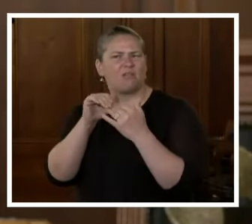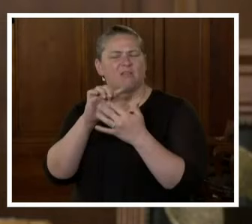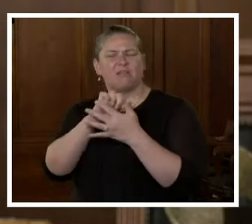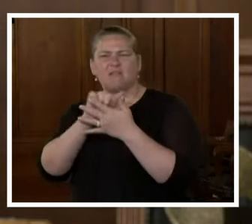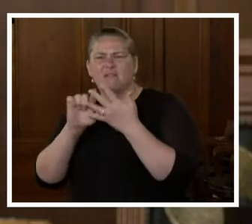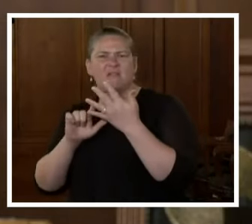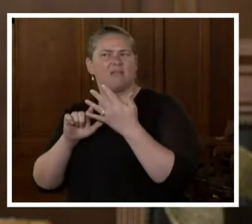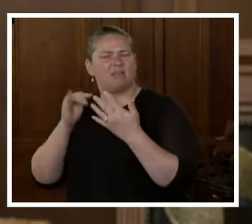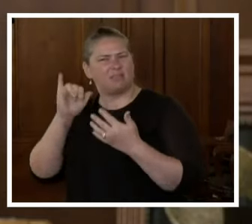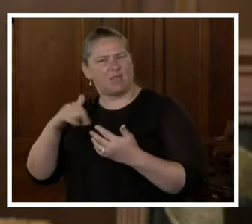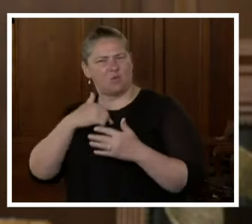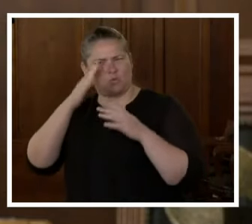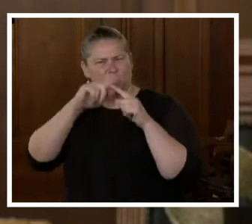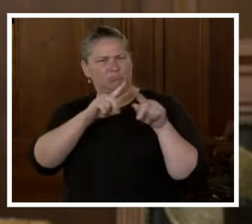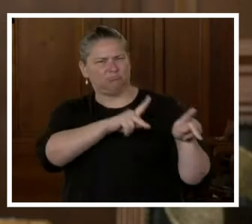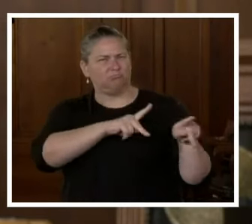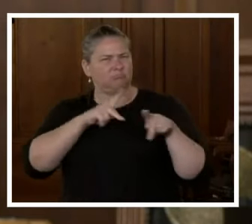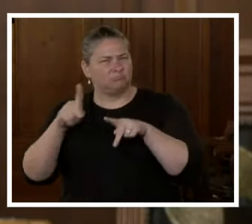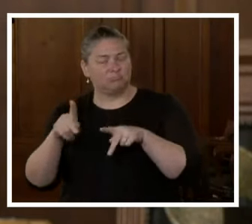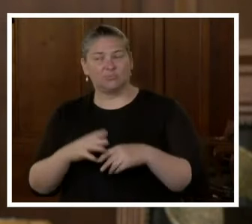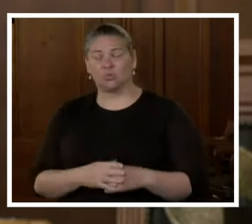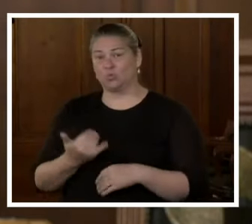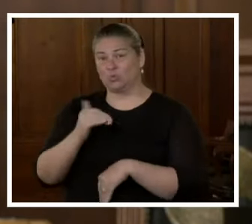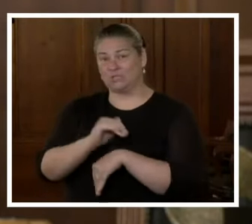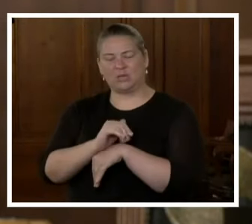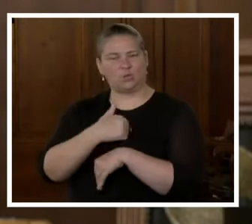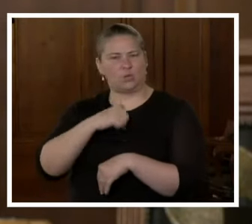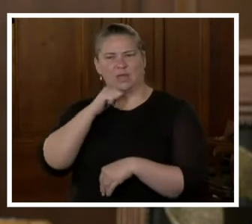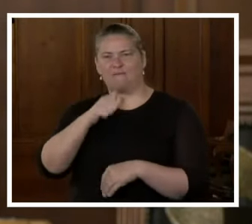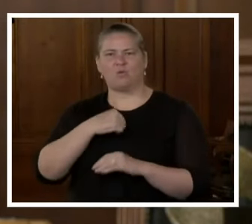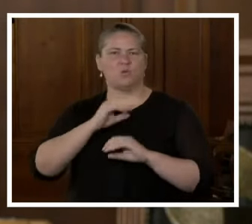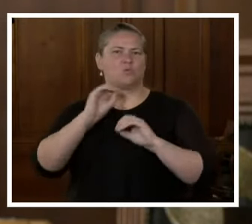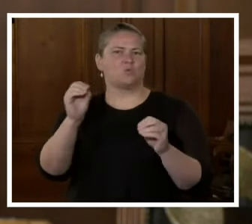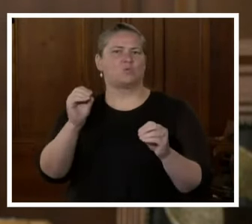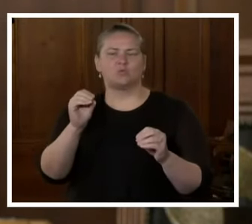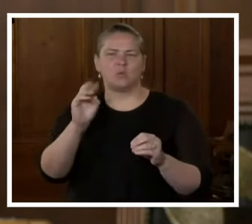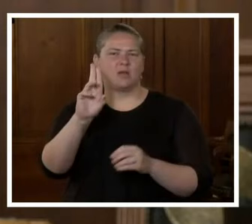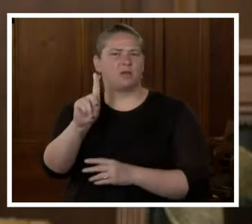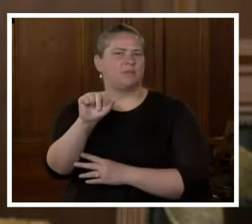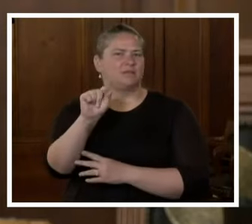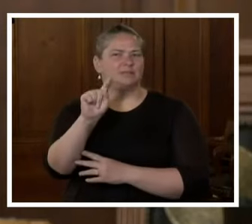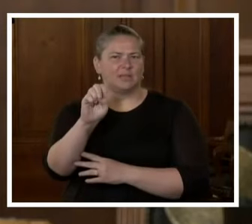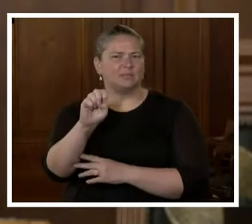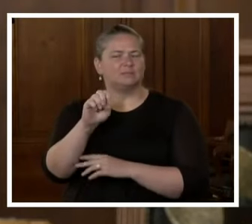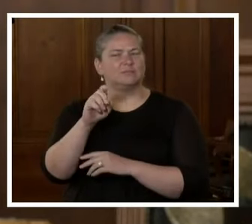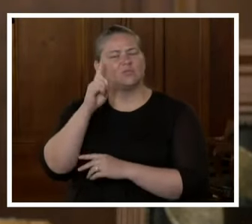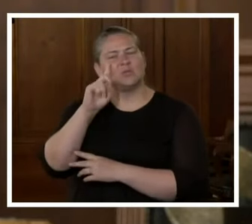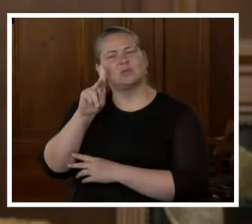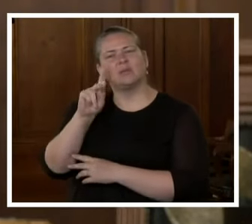DEATHS TODAY, WE HAVE A NINE-MONTH-OLD CHILD FROM